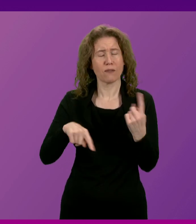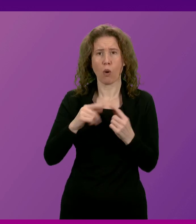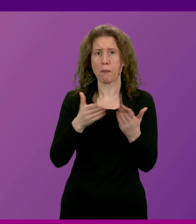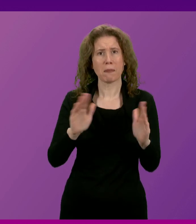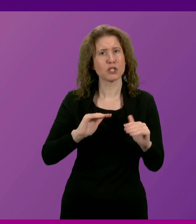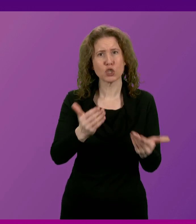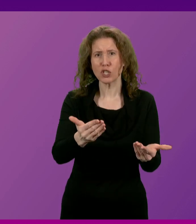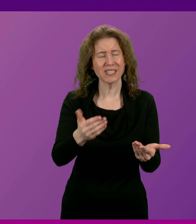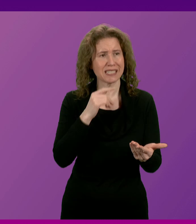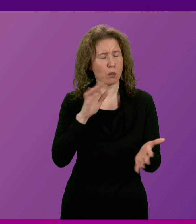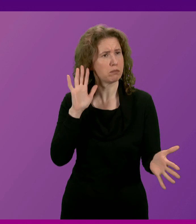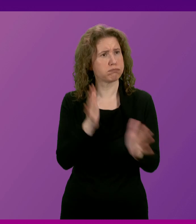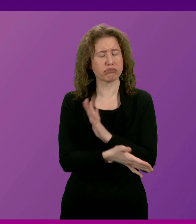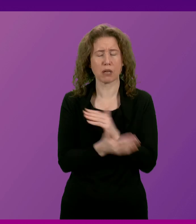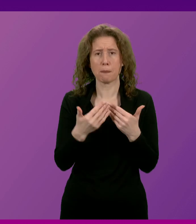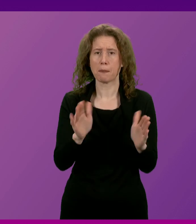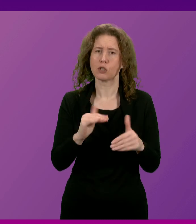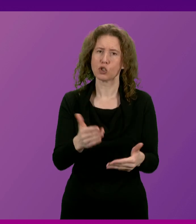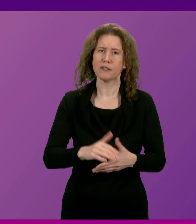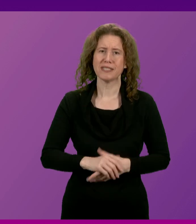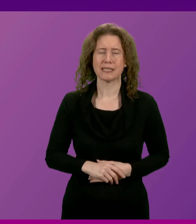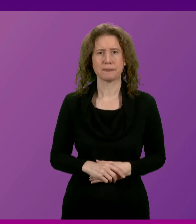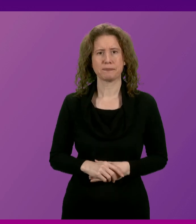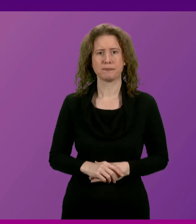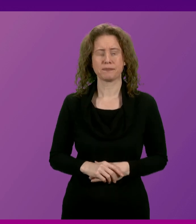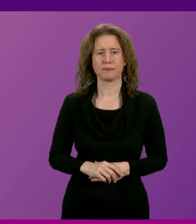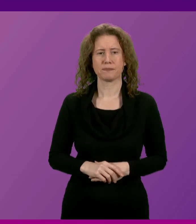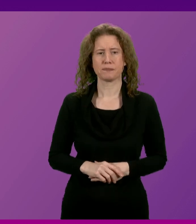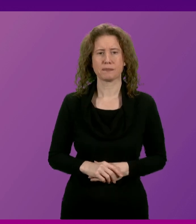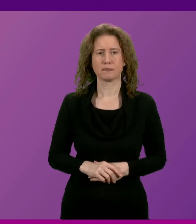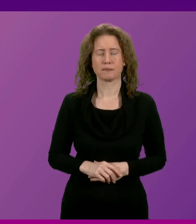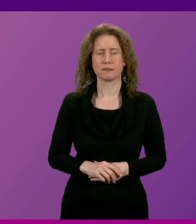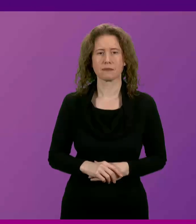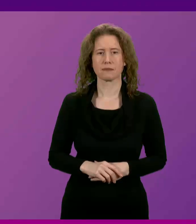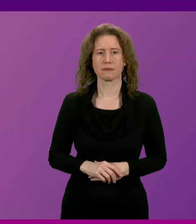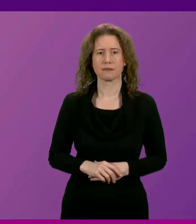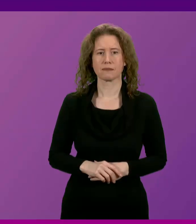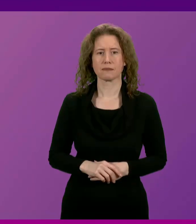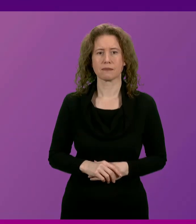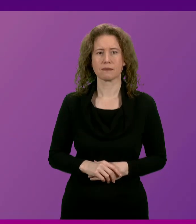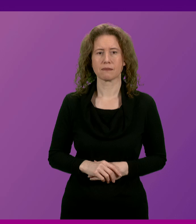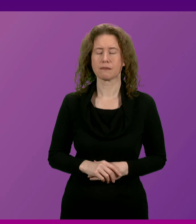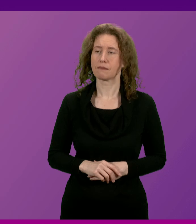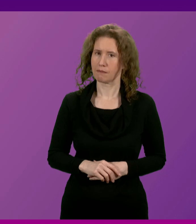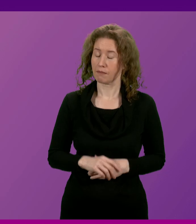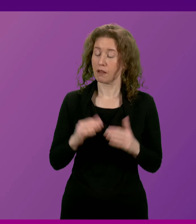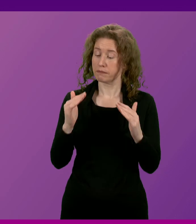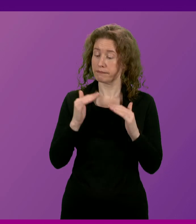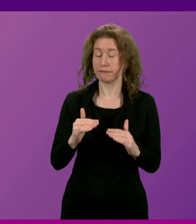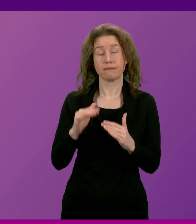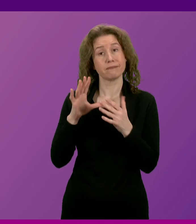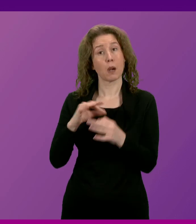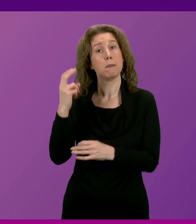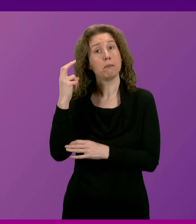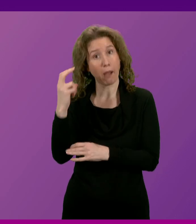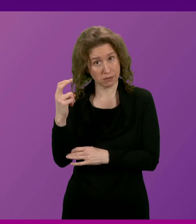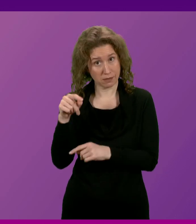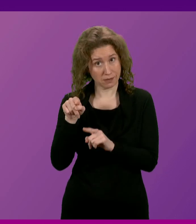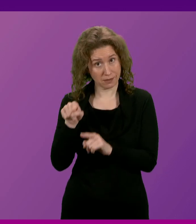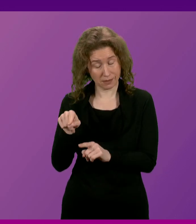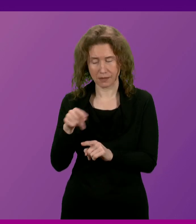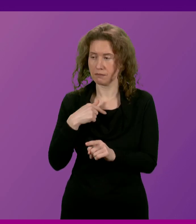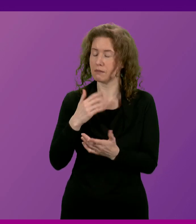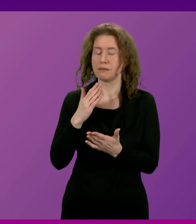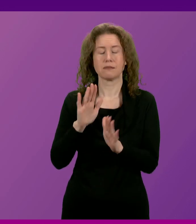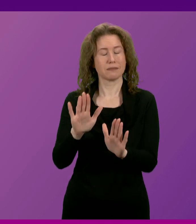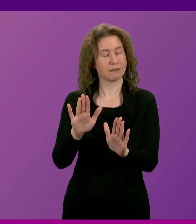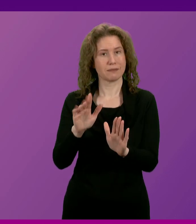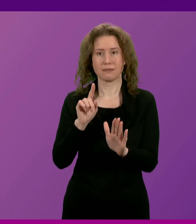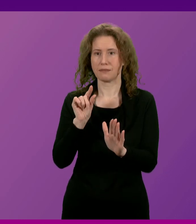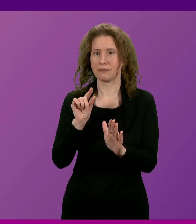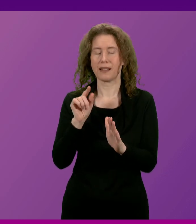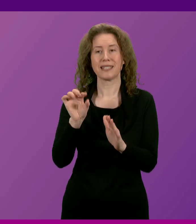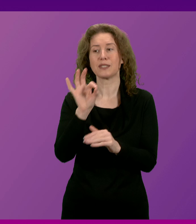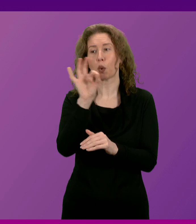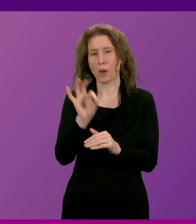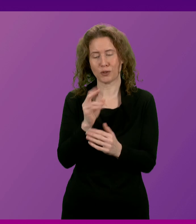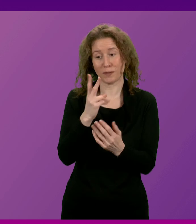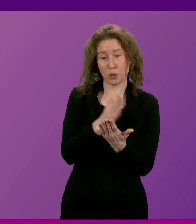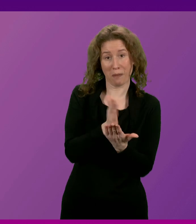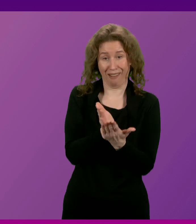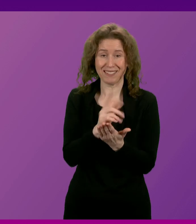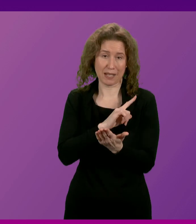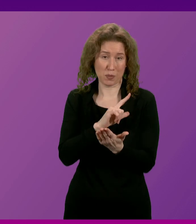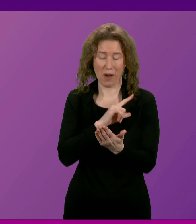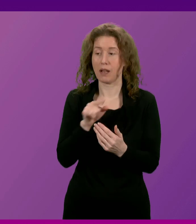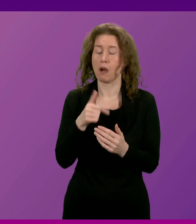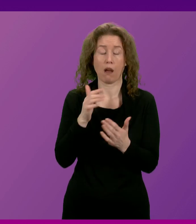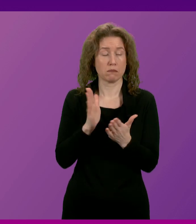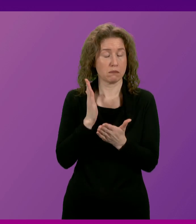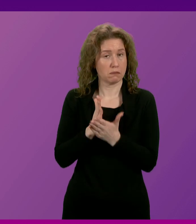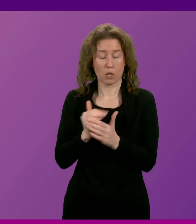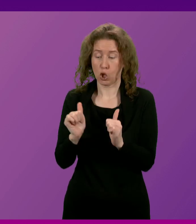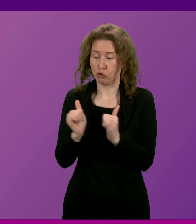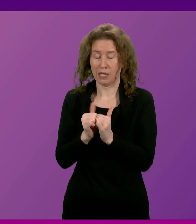Claire Baker’s question was one of two halves, and I am completely in agreement with her on the